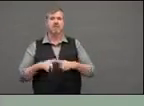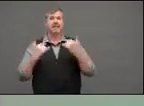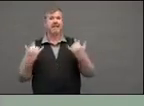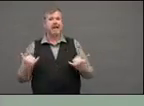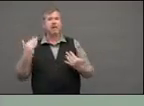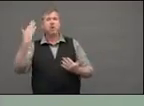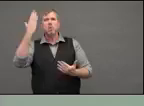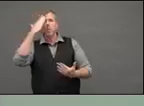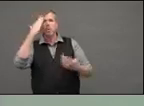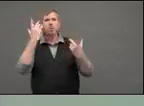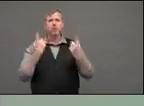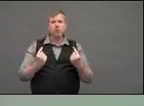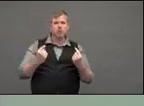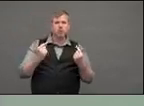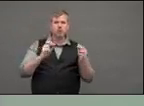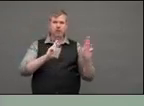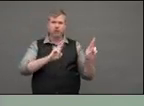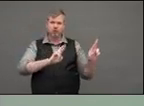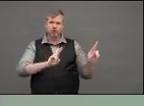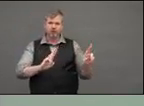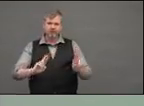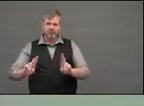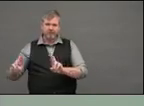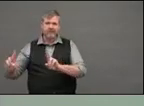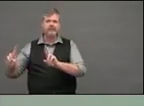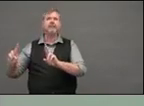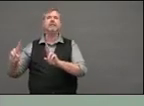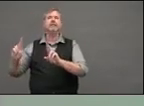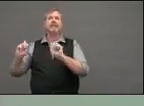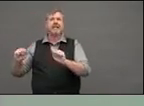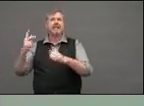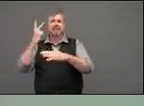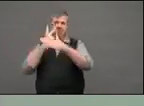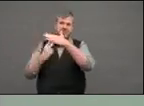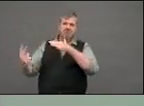prepare myself more so i think also my tip to anybody who's